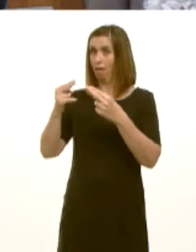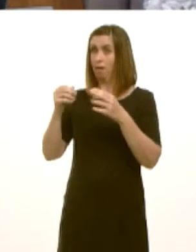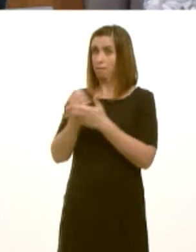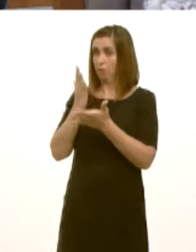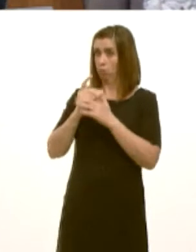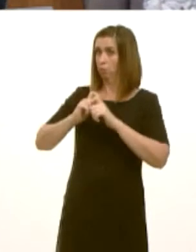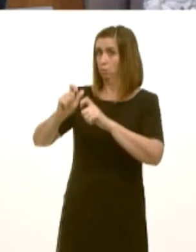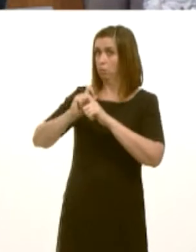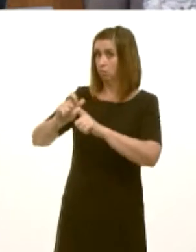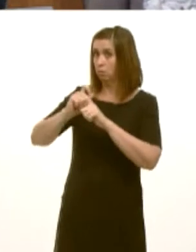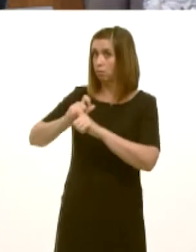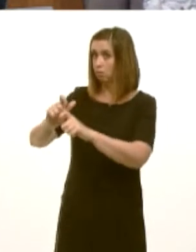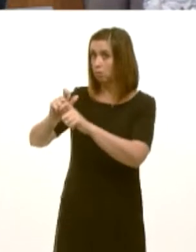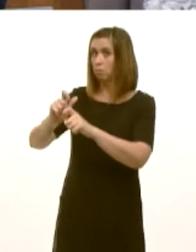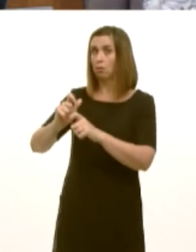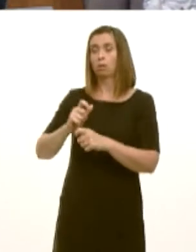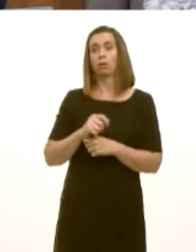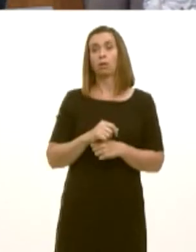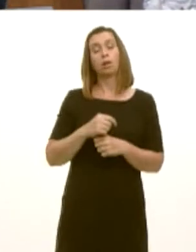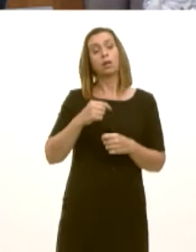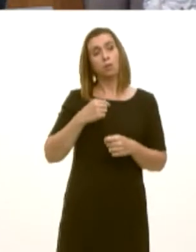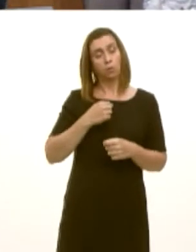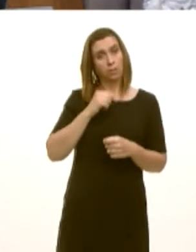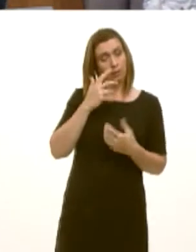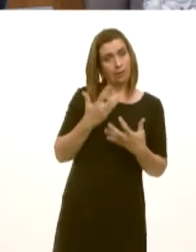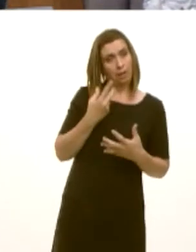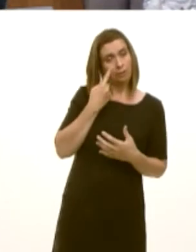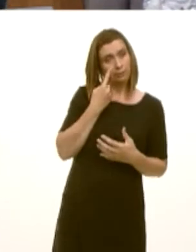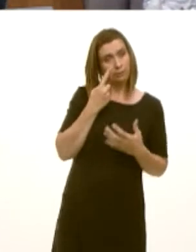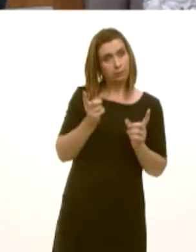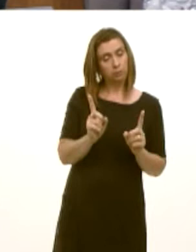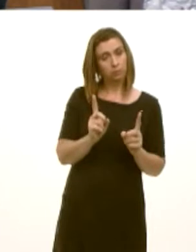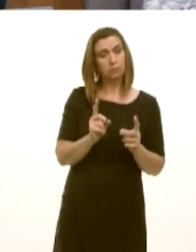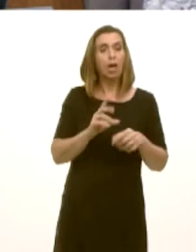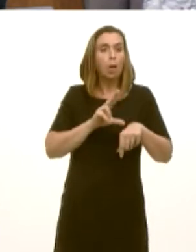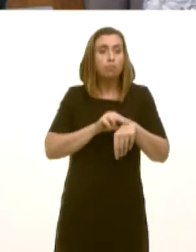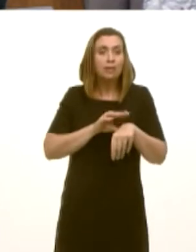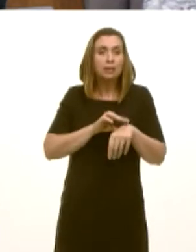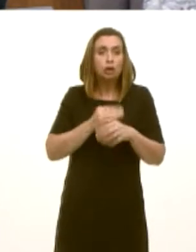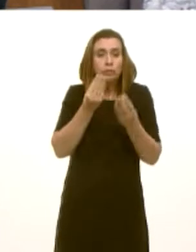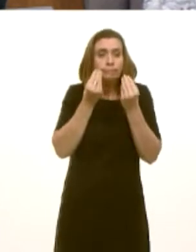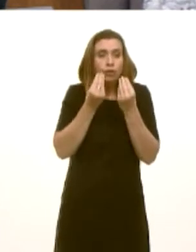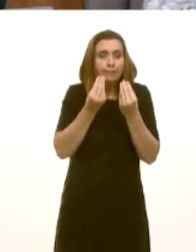those who are not is closing. We are seeing more and more people going into apprenticeships and weíre helping to support